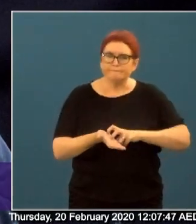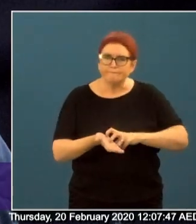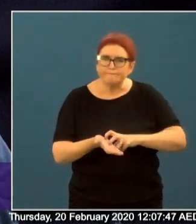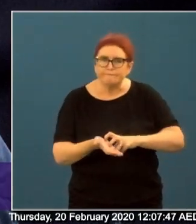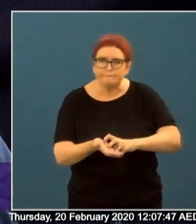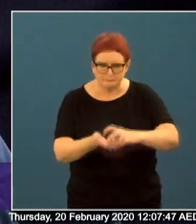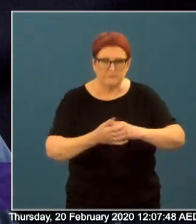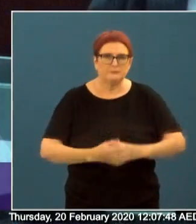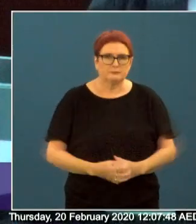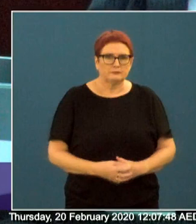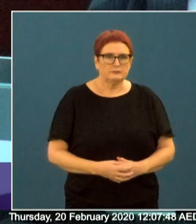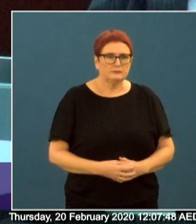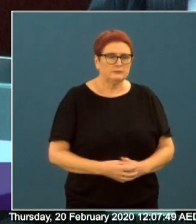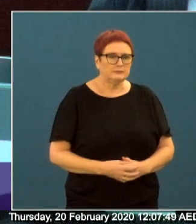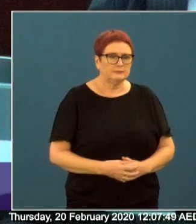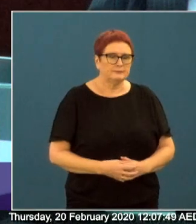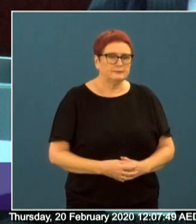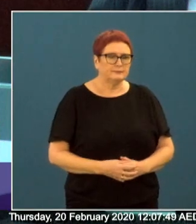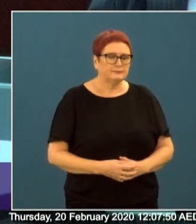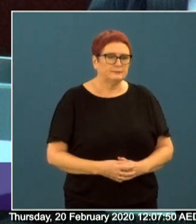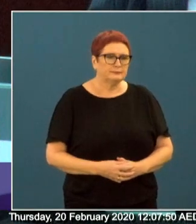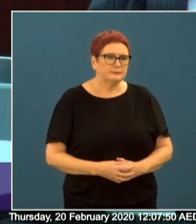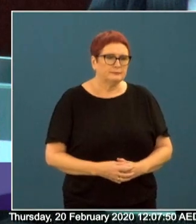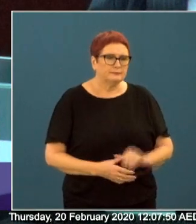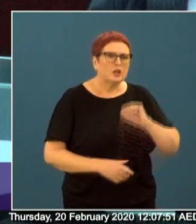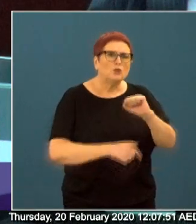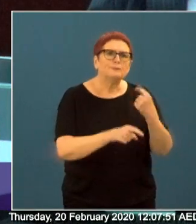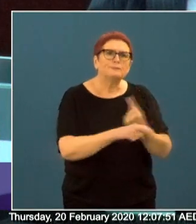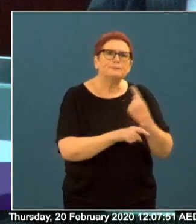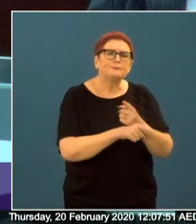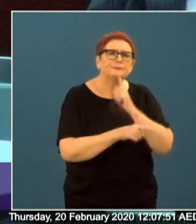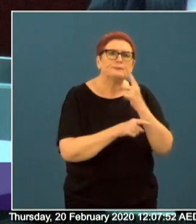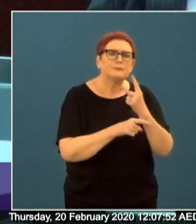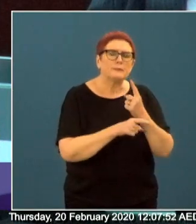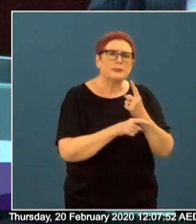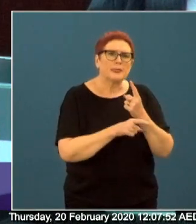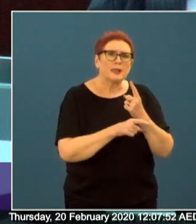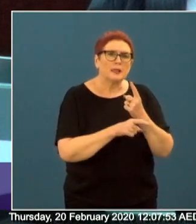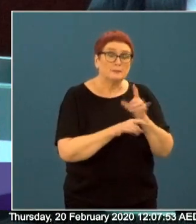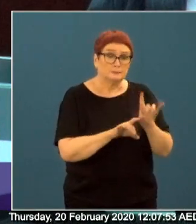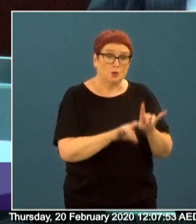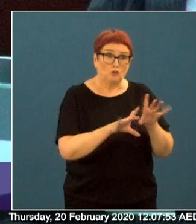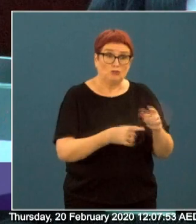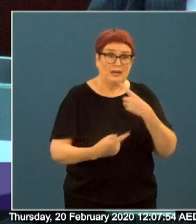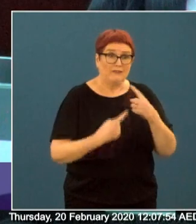And at paragraph 83 you say, again, this is an area where the Australian data is scarce